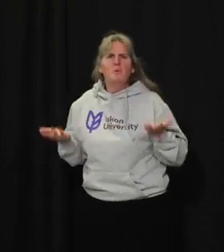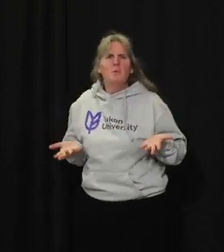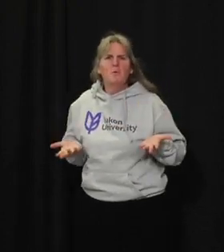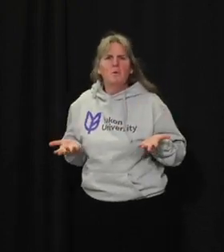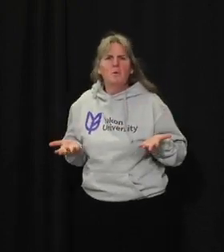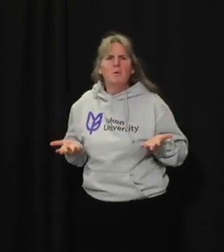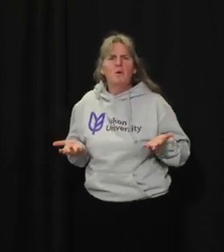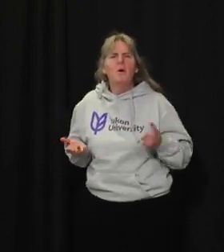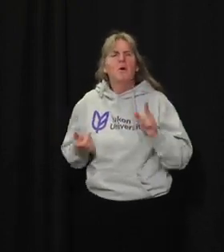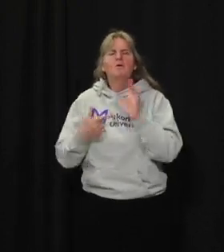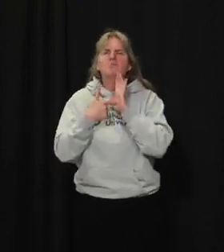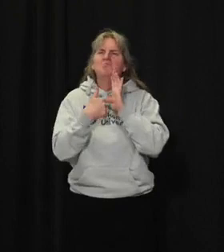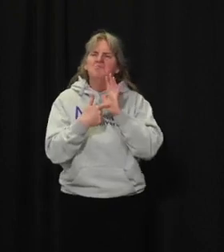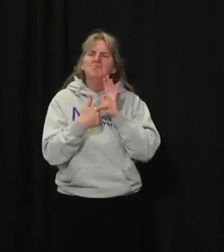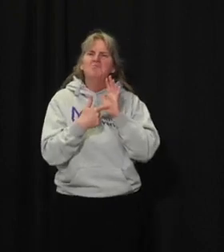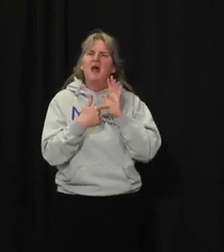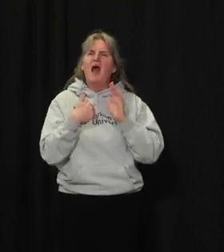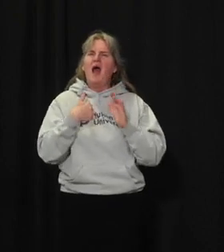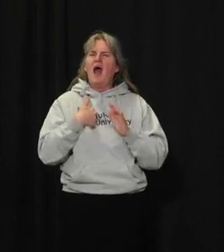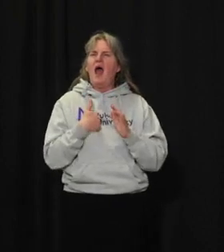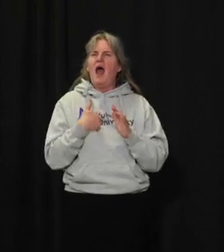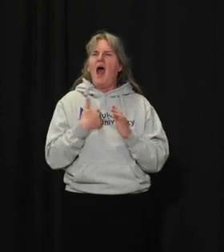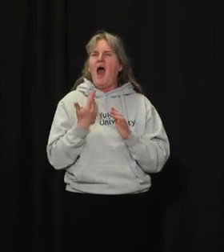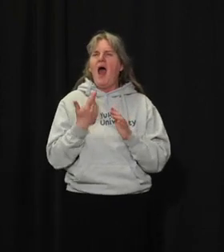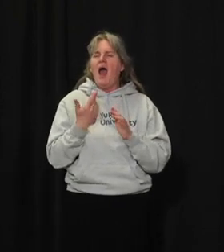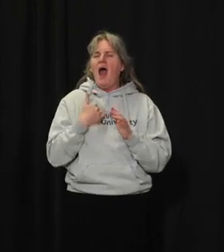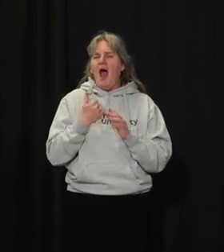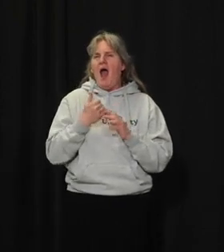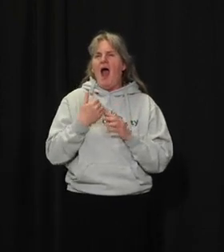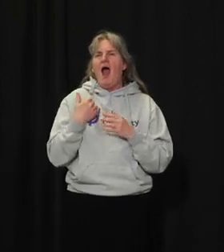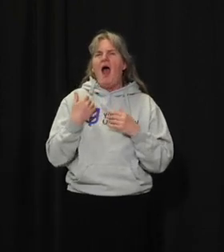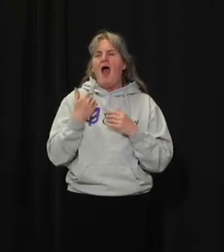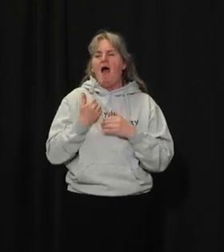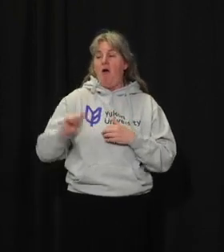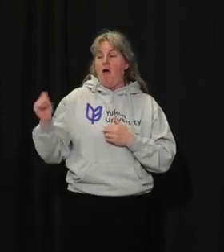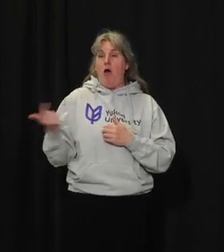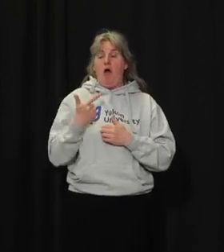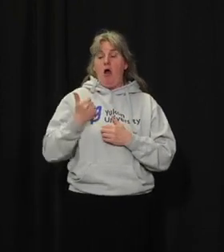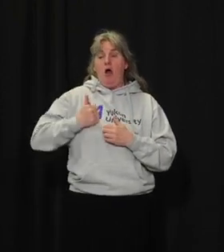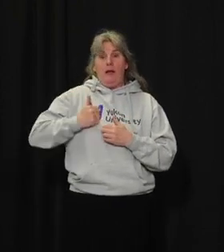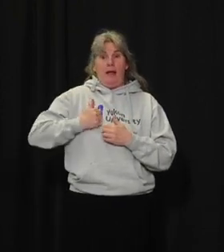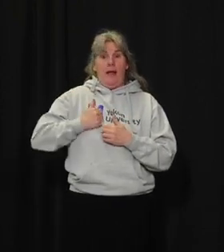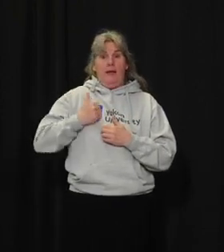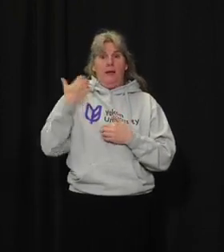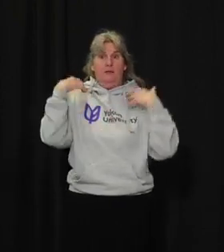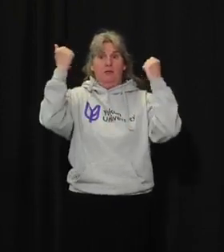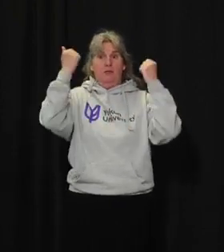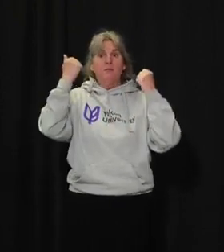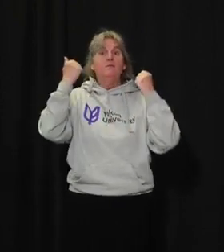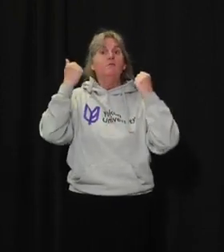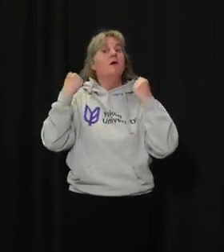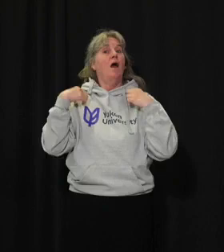I will read directly from a national framework document developed by Canada's Chief Medical Officers of health.